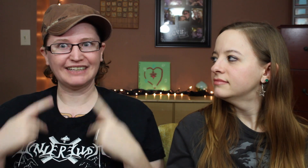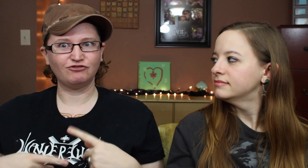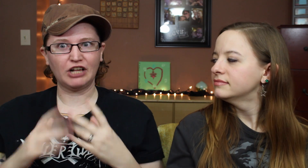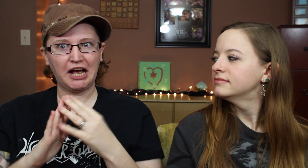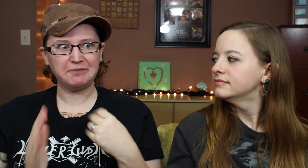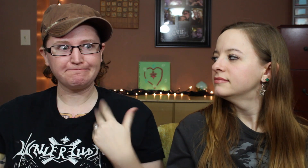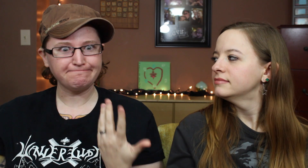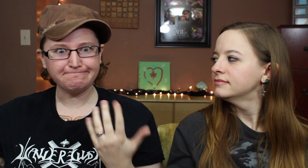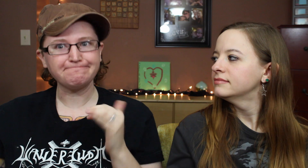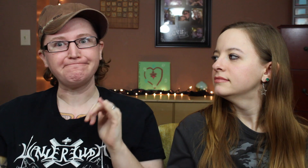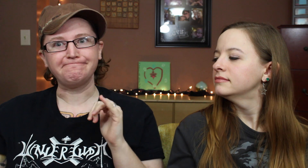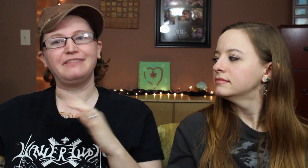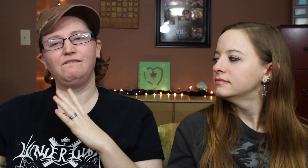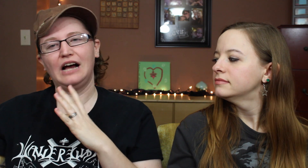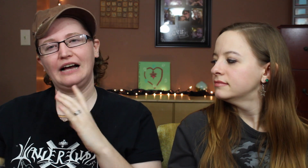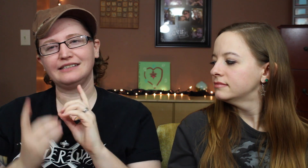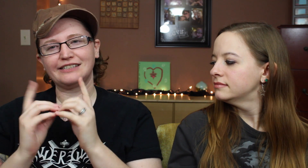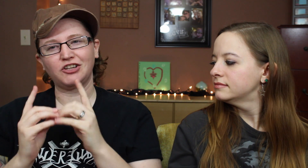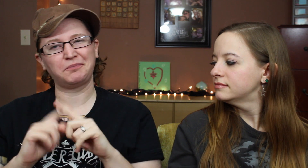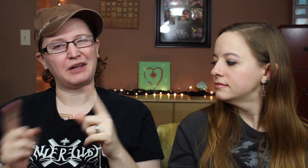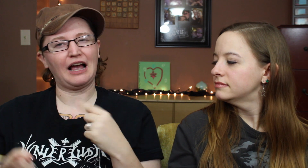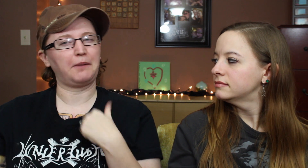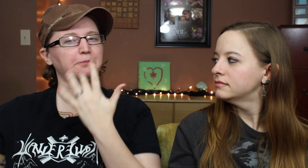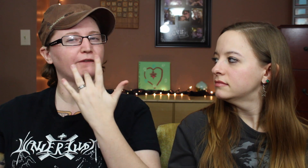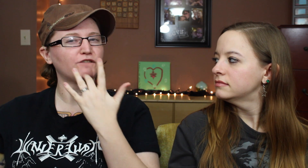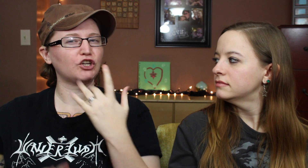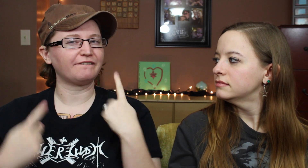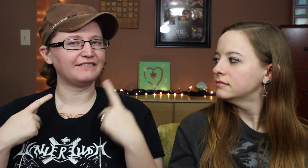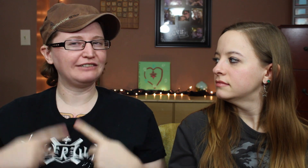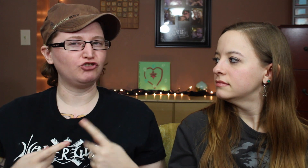digitals if there's no physical copy of it. Then I'll go ahead and do digital, but I